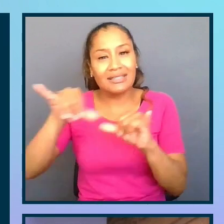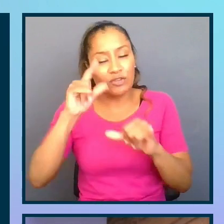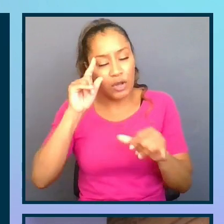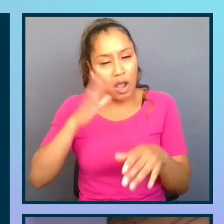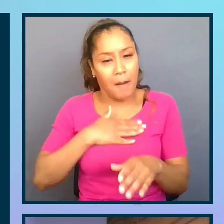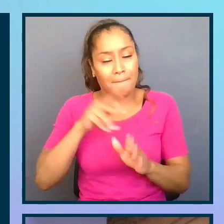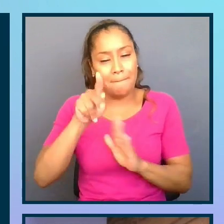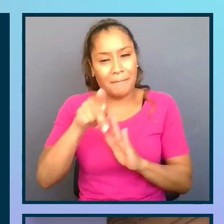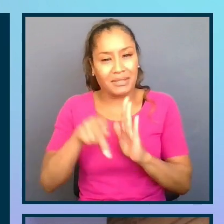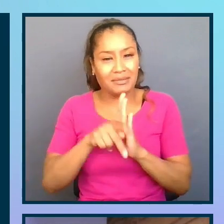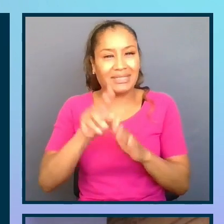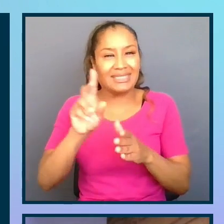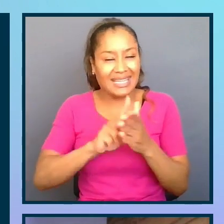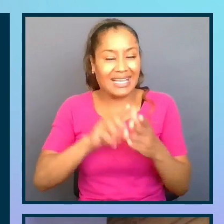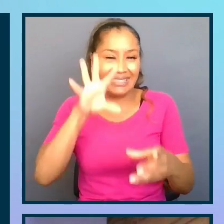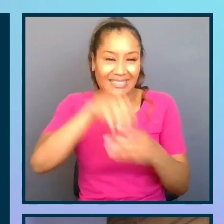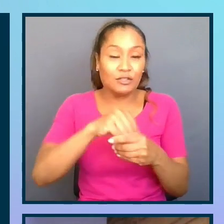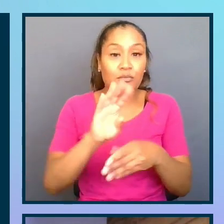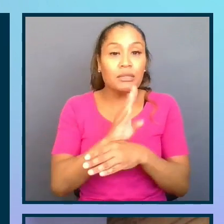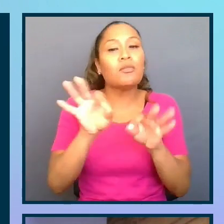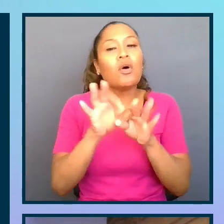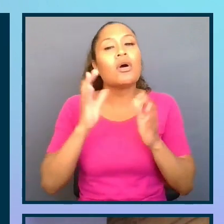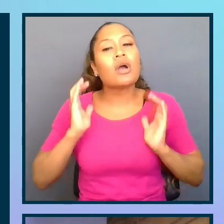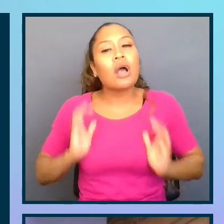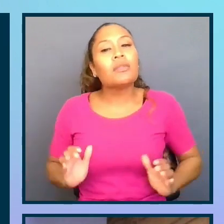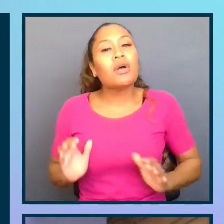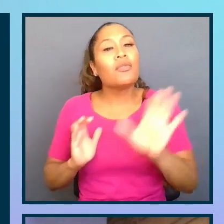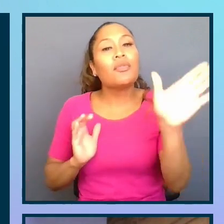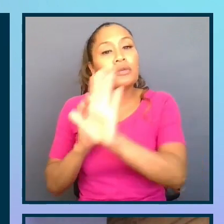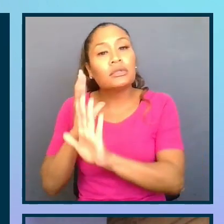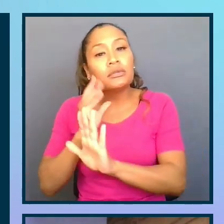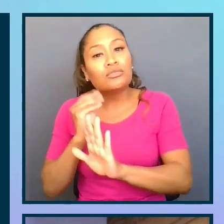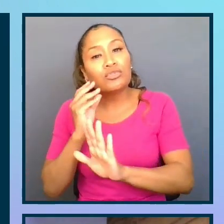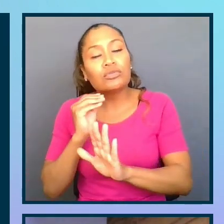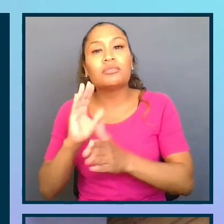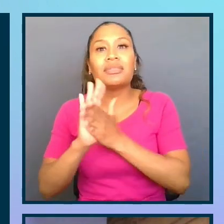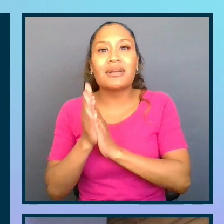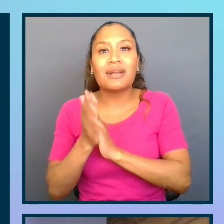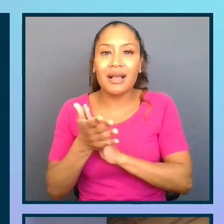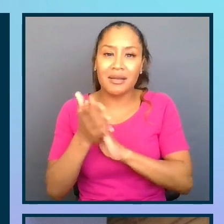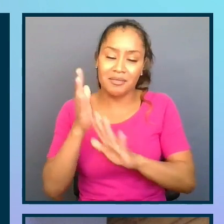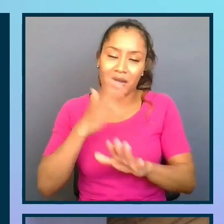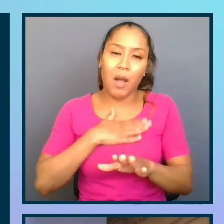to ensure that our customers user experience becomes our business as usual approach in banking.